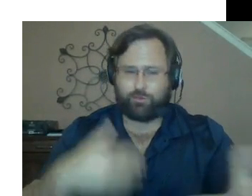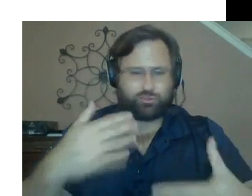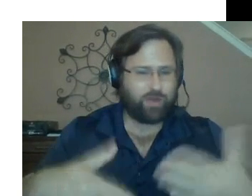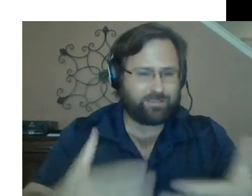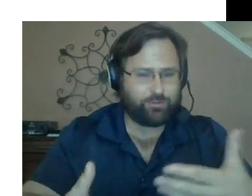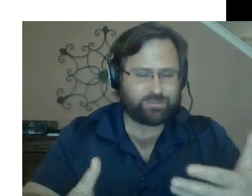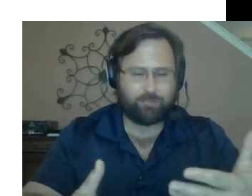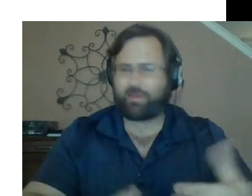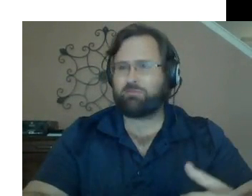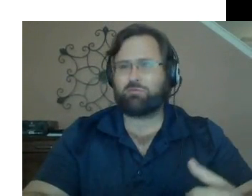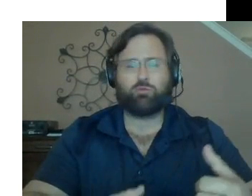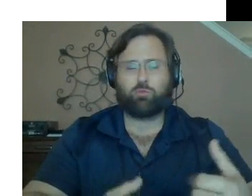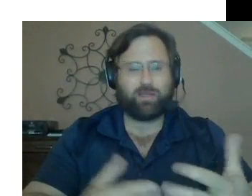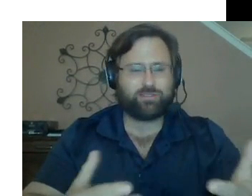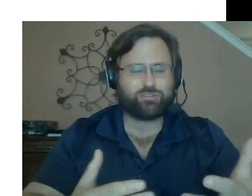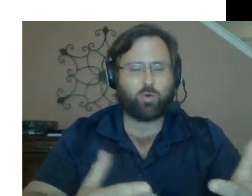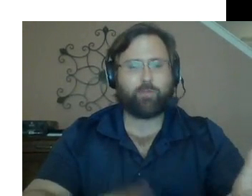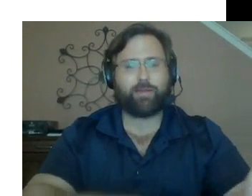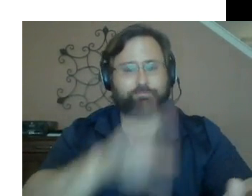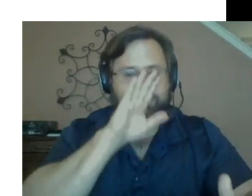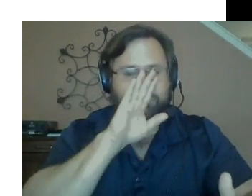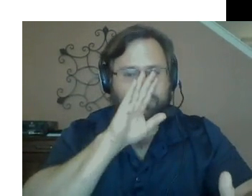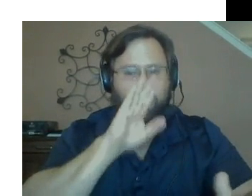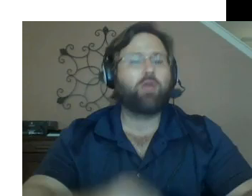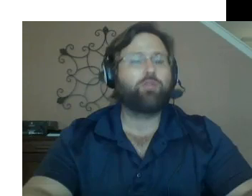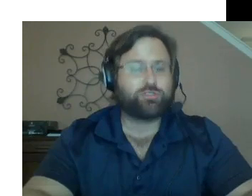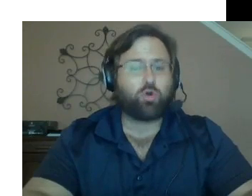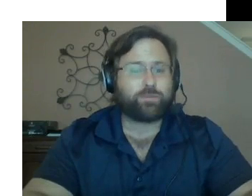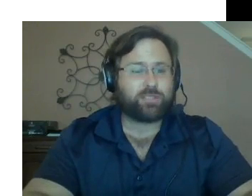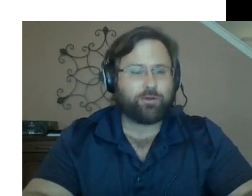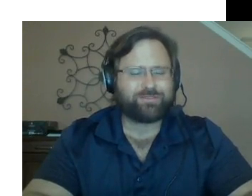you're trying to do something you went to the store but the store was closed